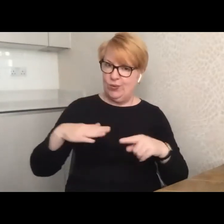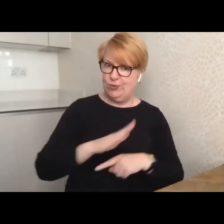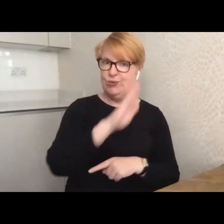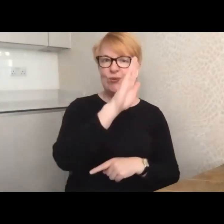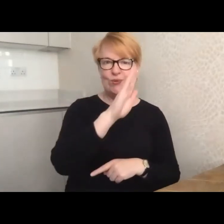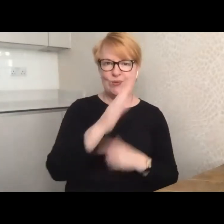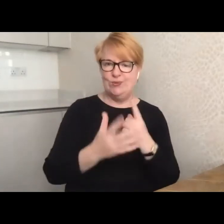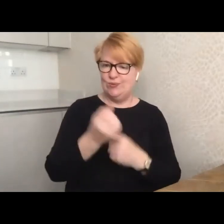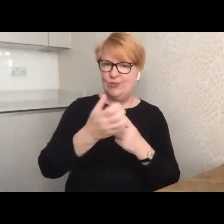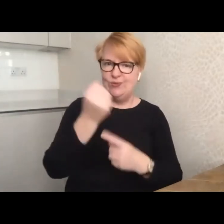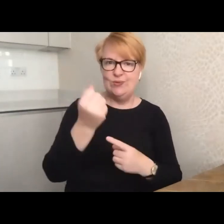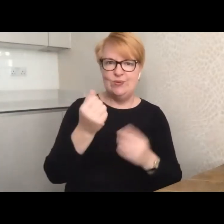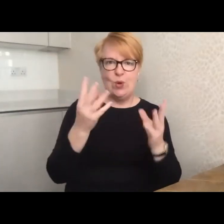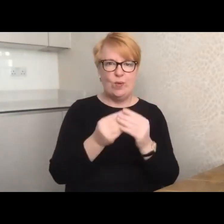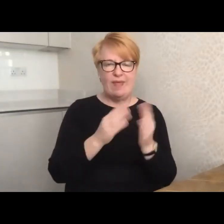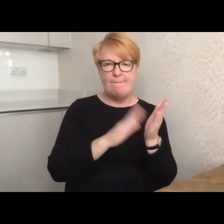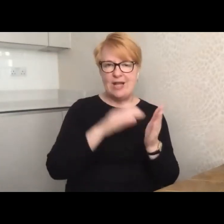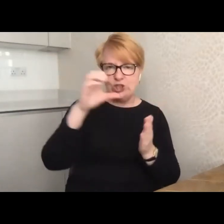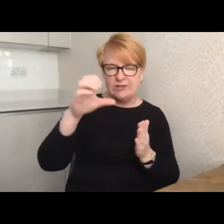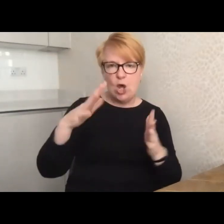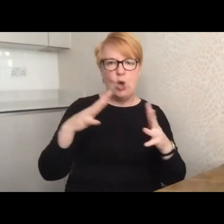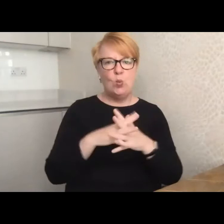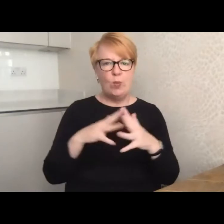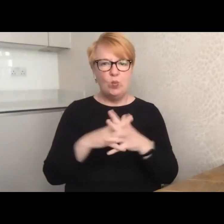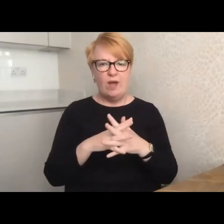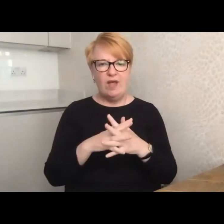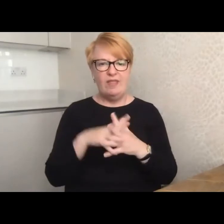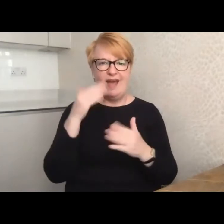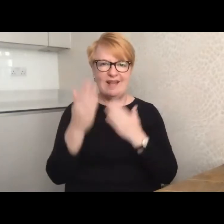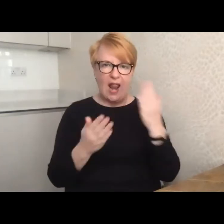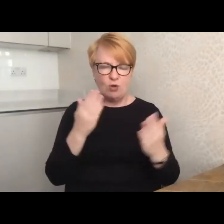with Manchester and Whitworth galleries, Art on the Underground, Somerset House,